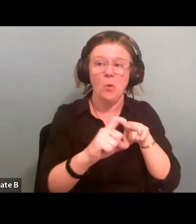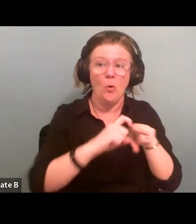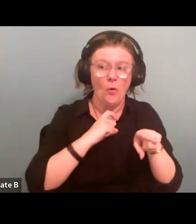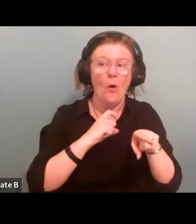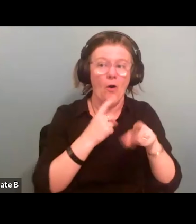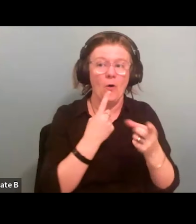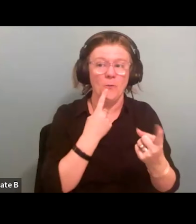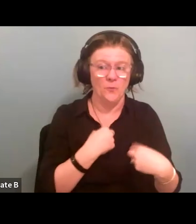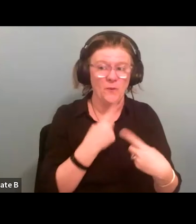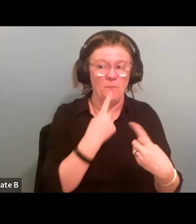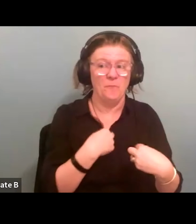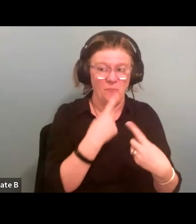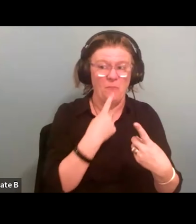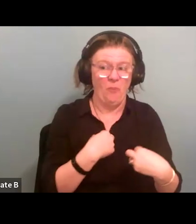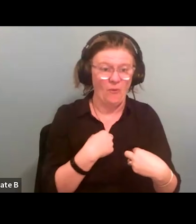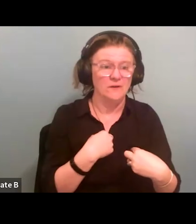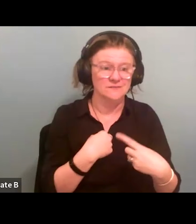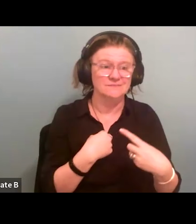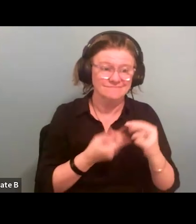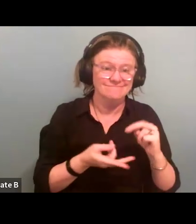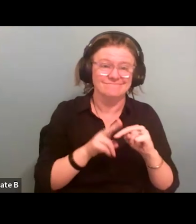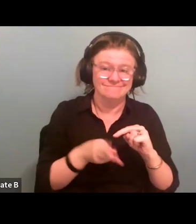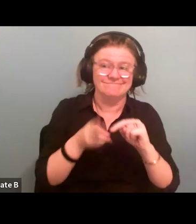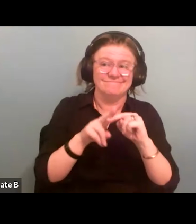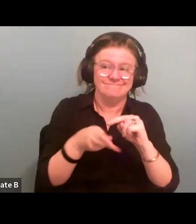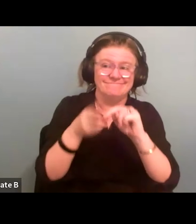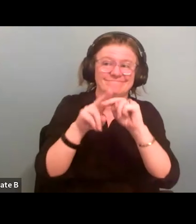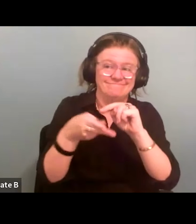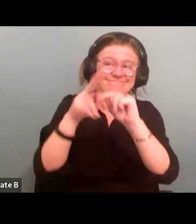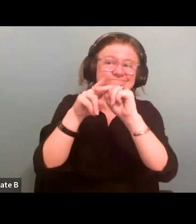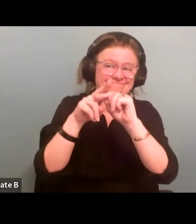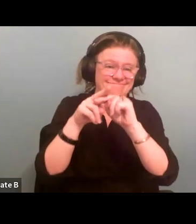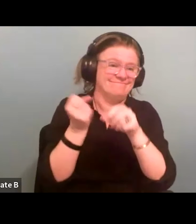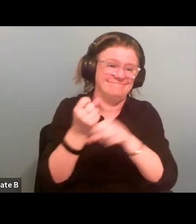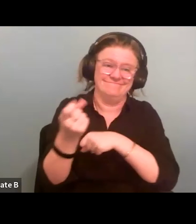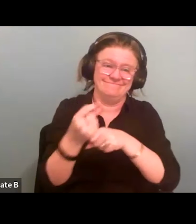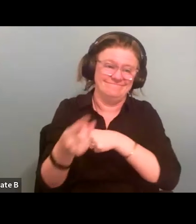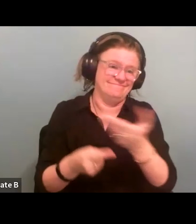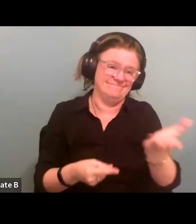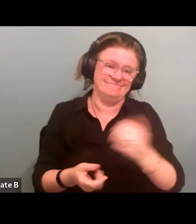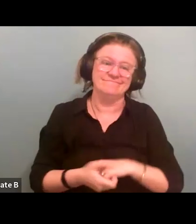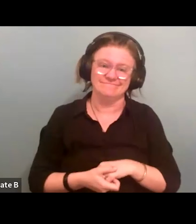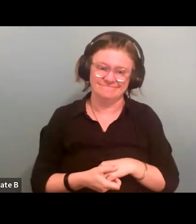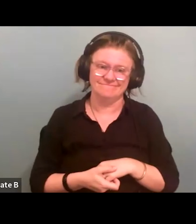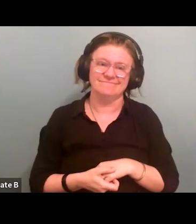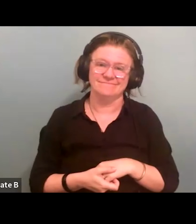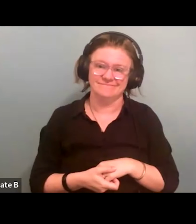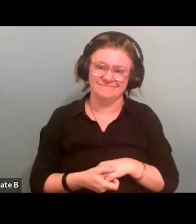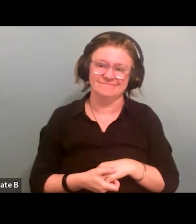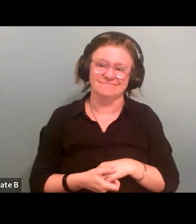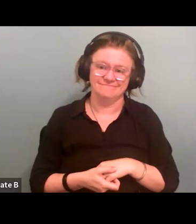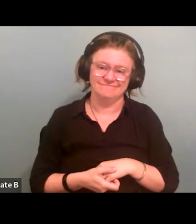get at Area Agencies on Aging and across the Commonwealth have exponentially increased every year.